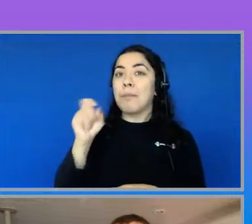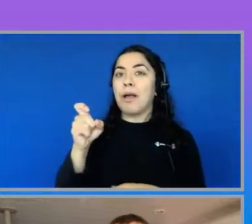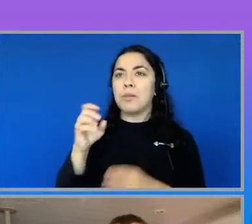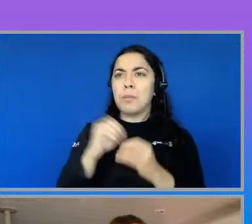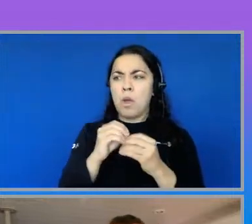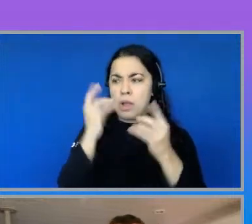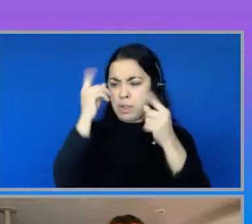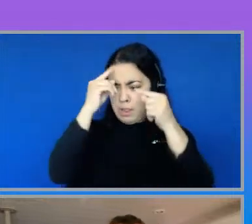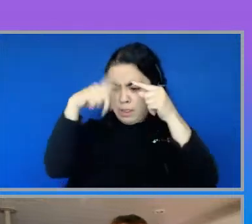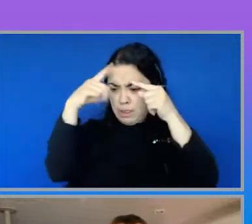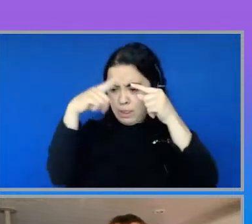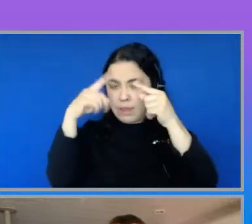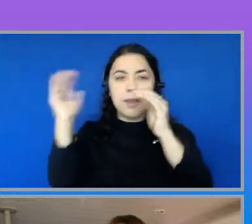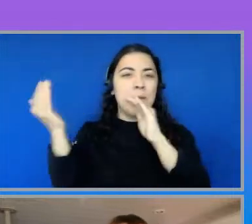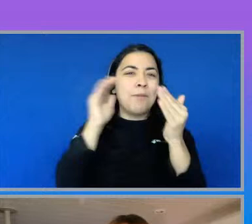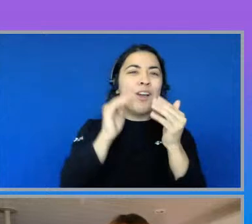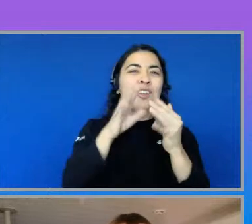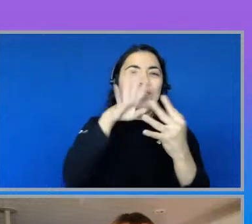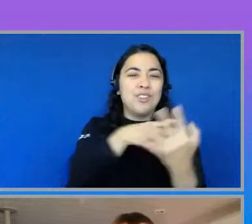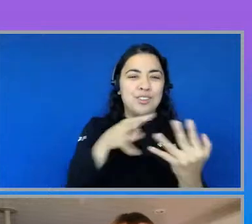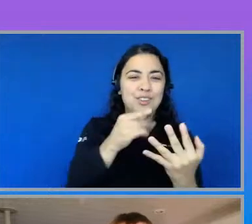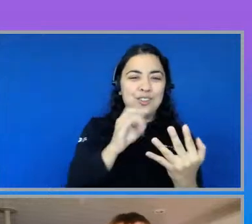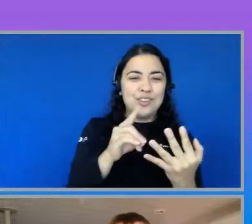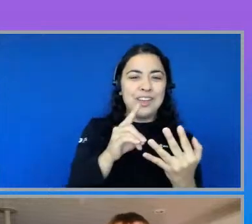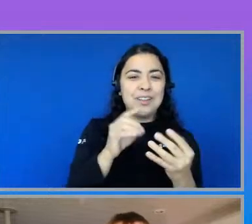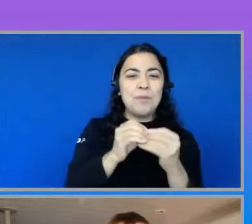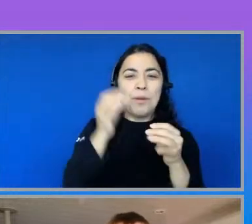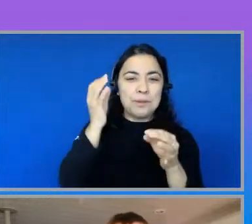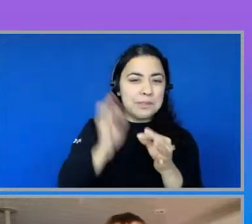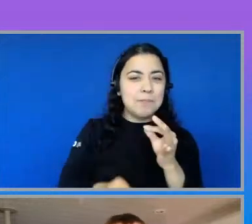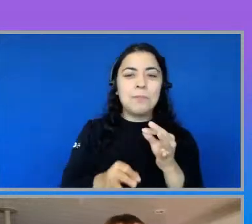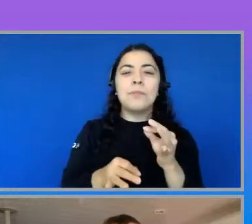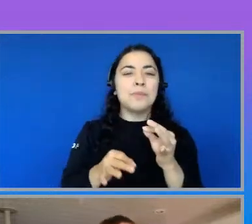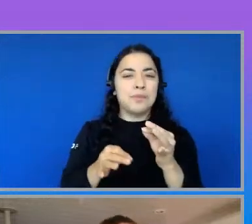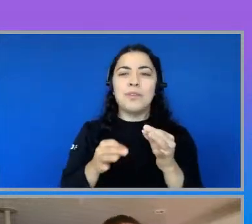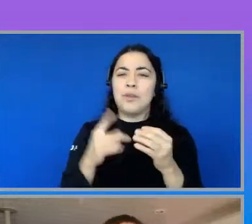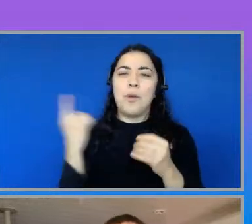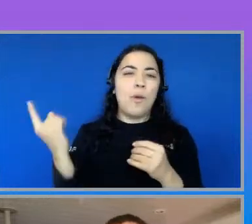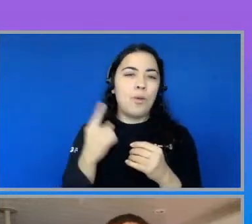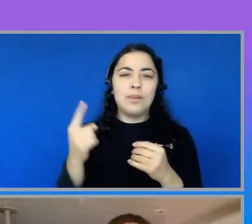than grid, because at least in grid, we've always got those two